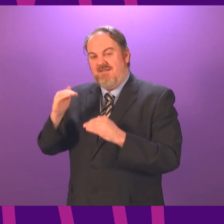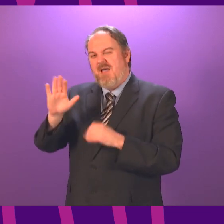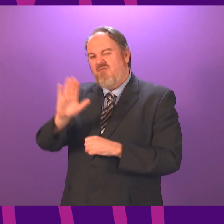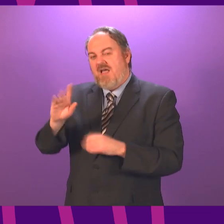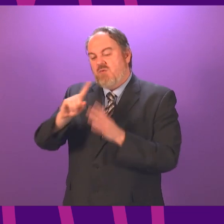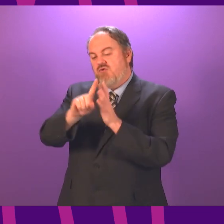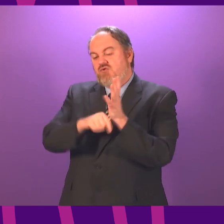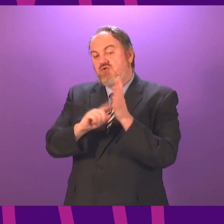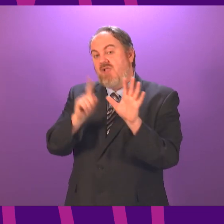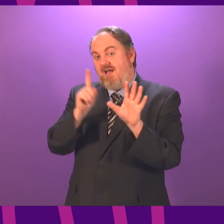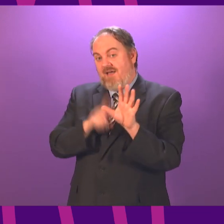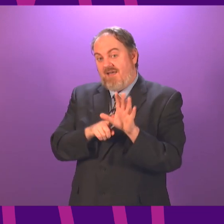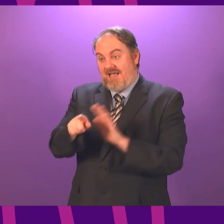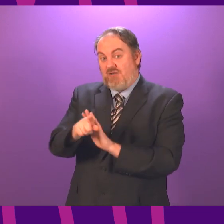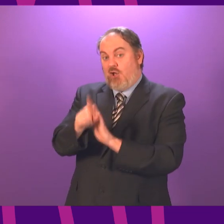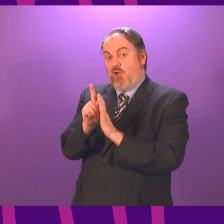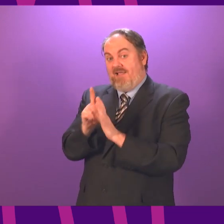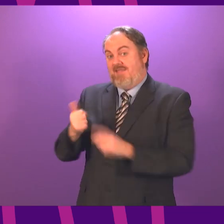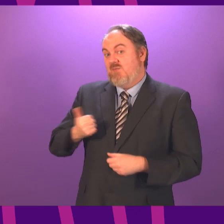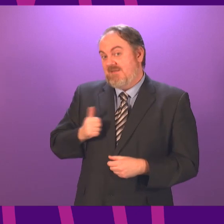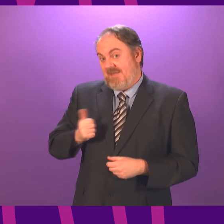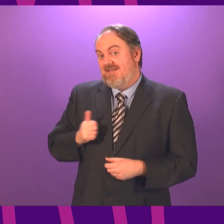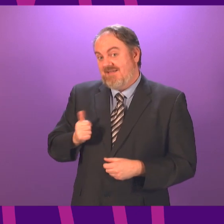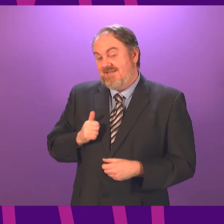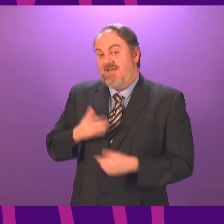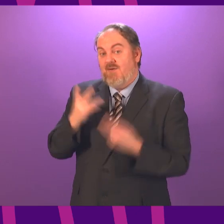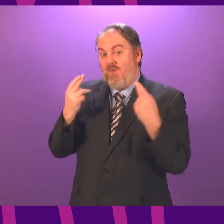extremely good news and very helpful to further easing if that can be achieved.